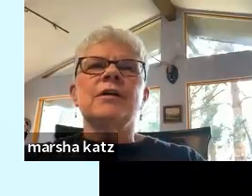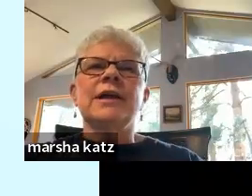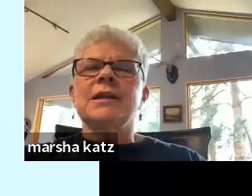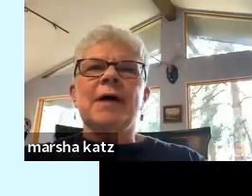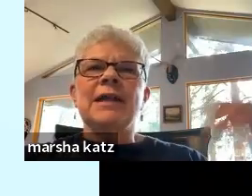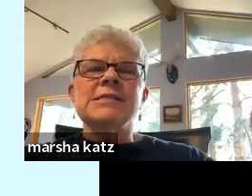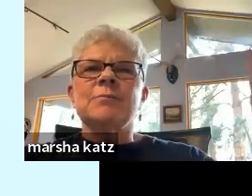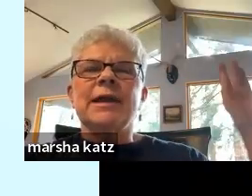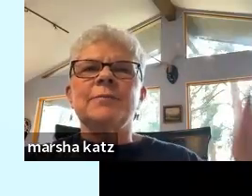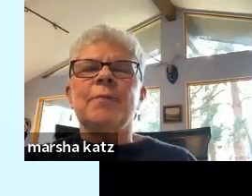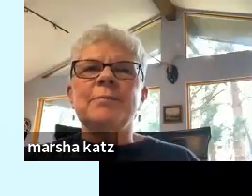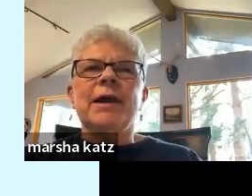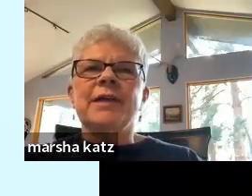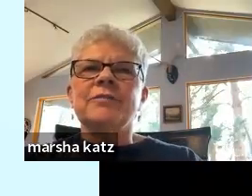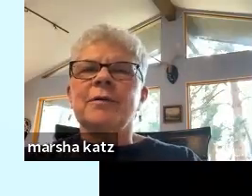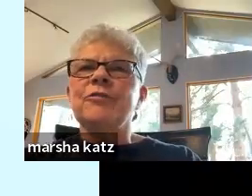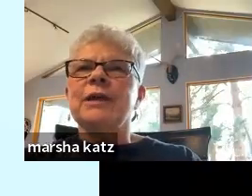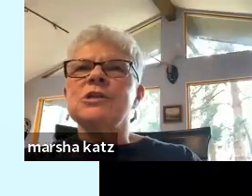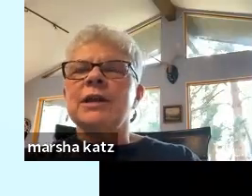Monty Python film. There is some tongue-in-cheek stuff there.